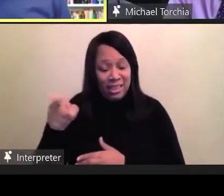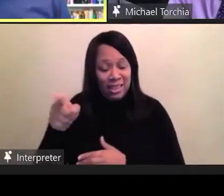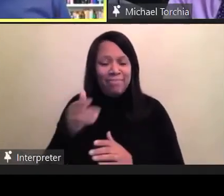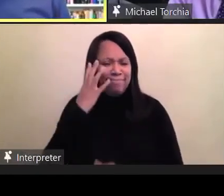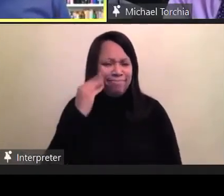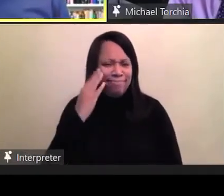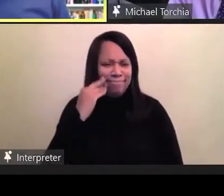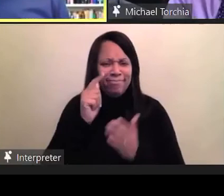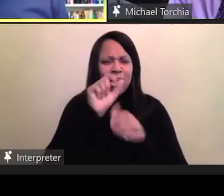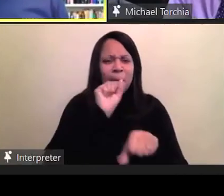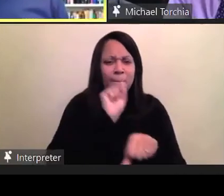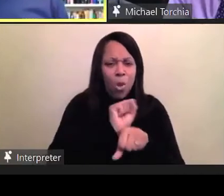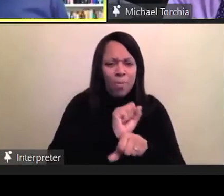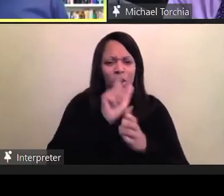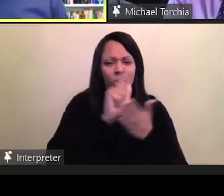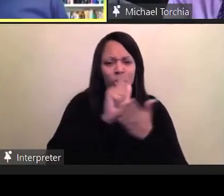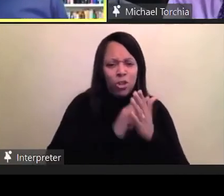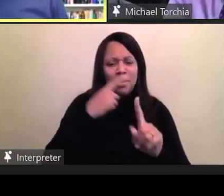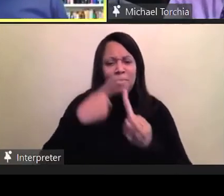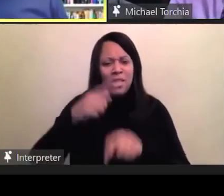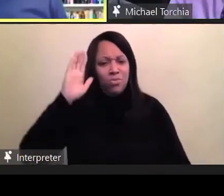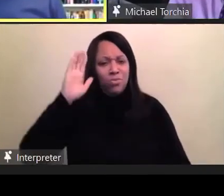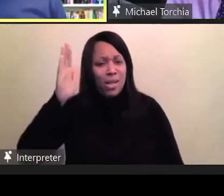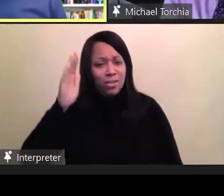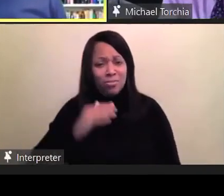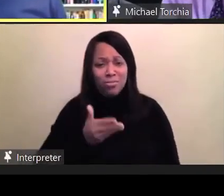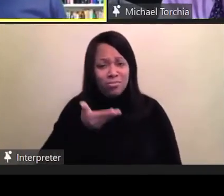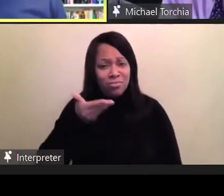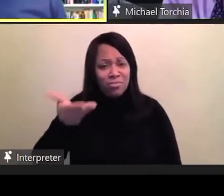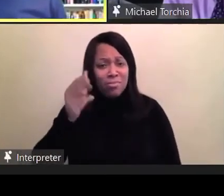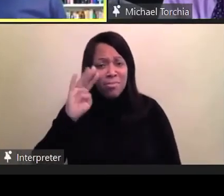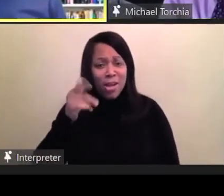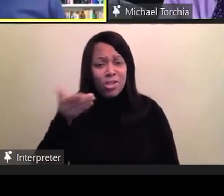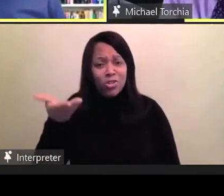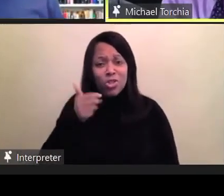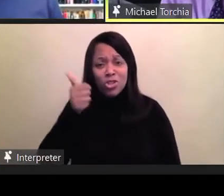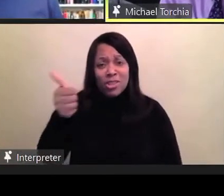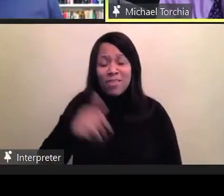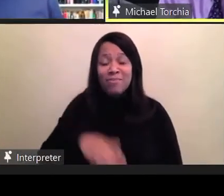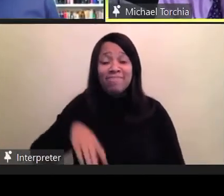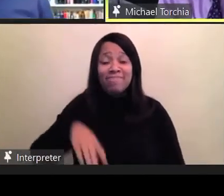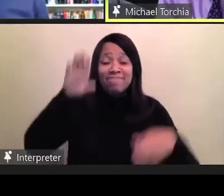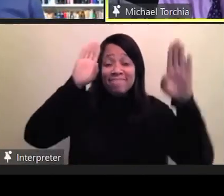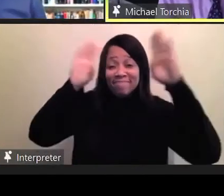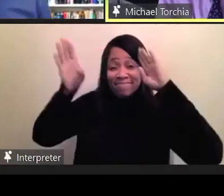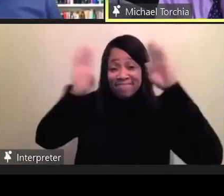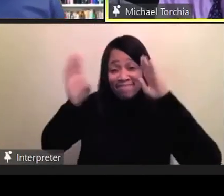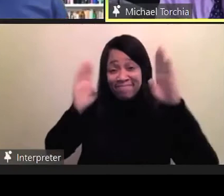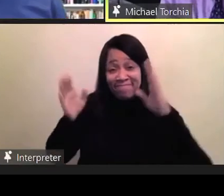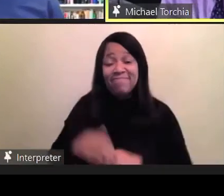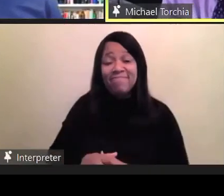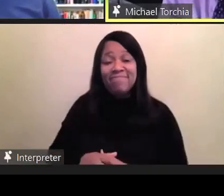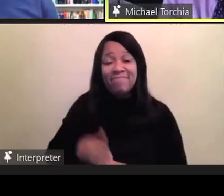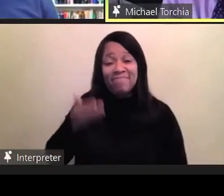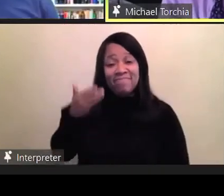Michael, why don't you introduce yourself briefly, please? Hello, everyone. My name is Mike Torchia.